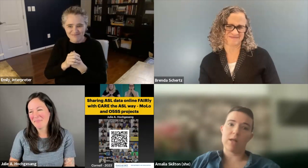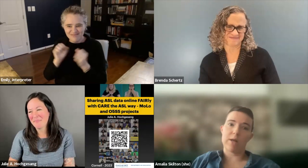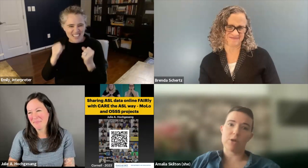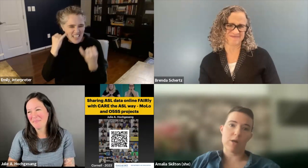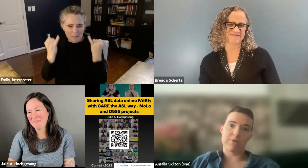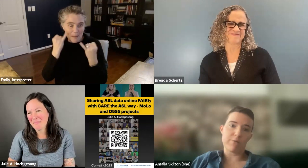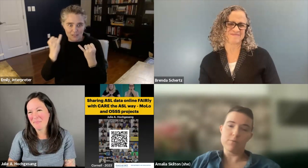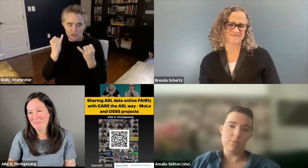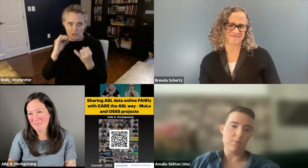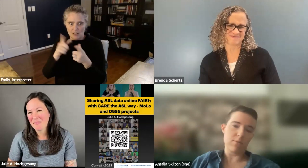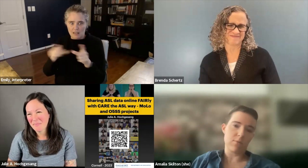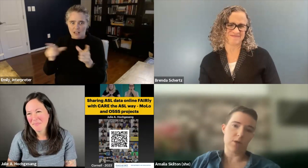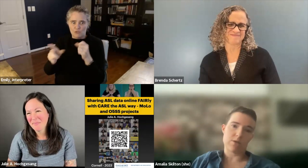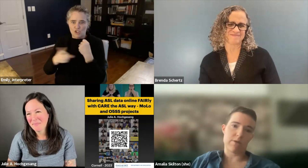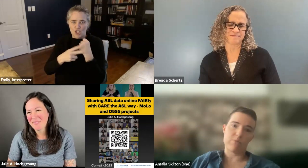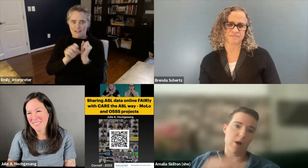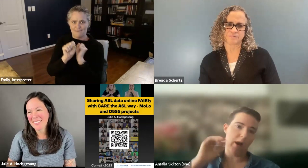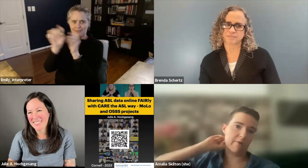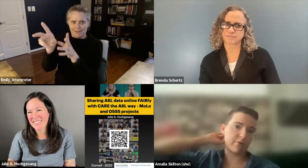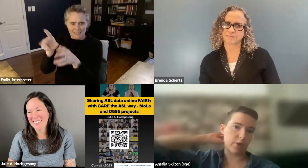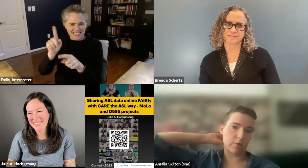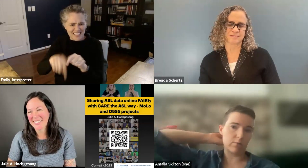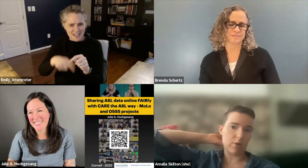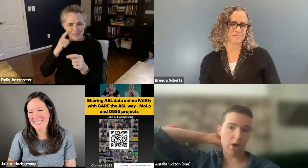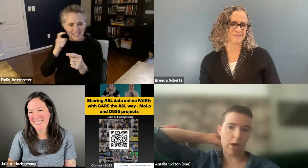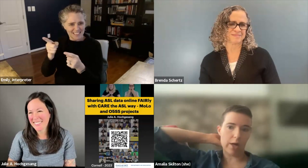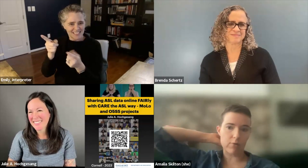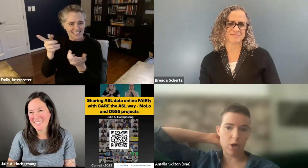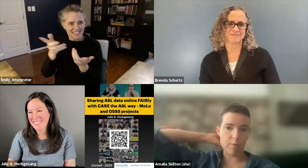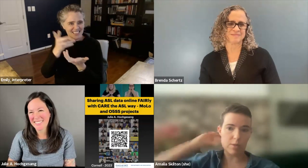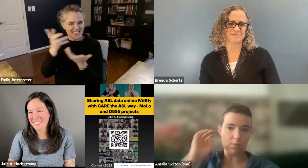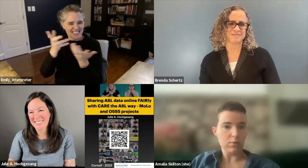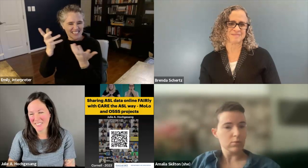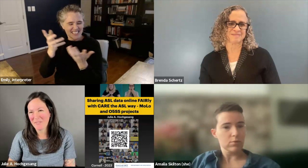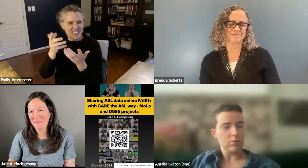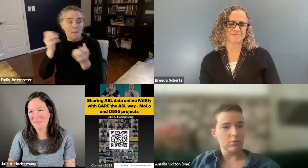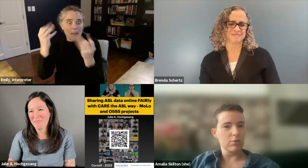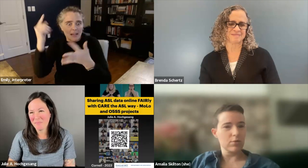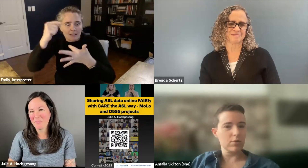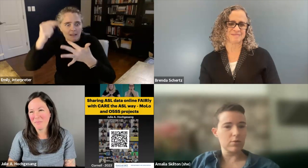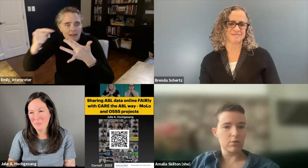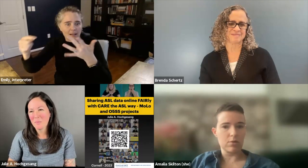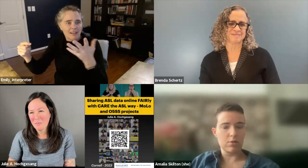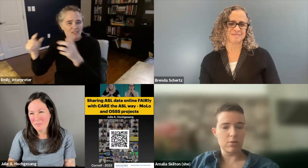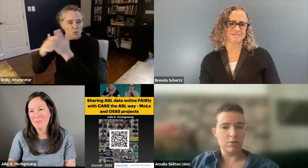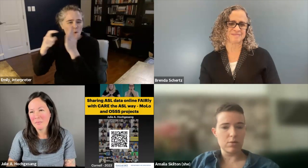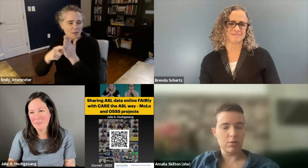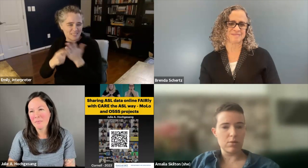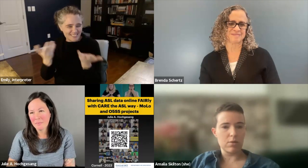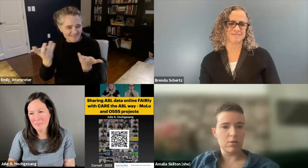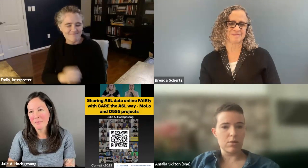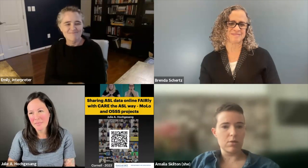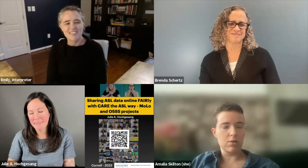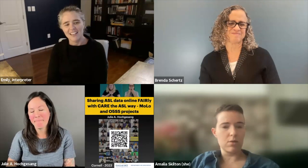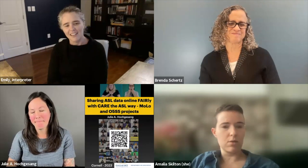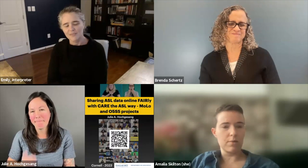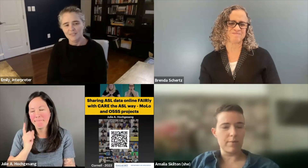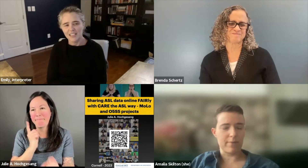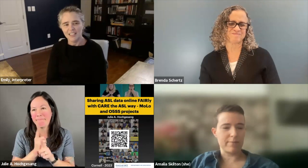language archive because they have you know area requirements